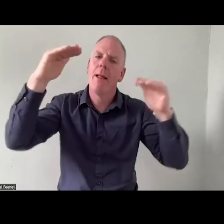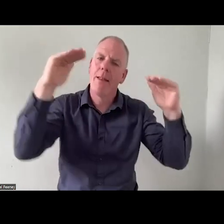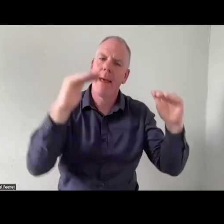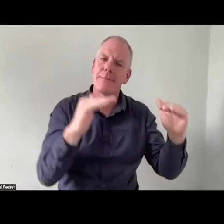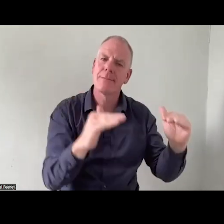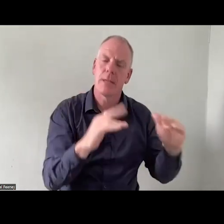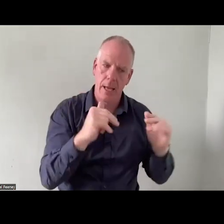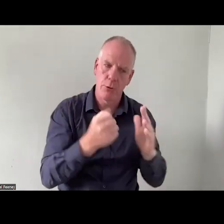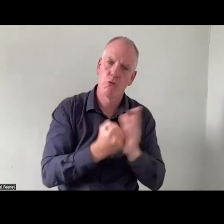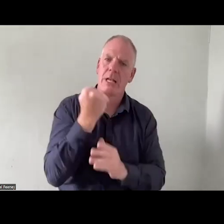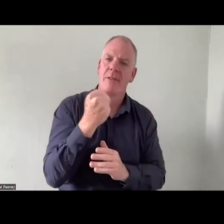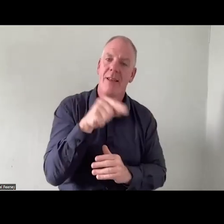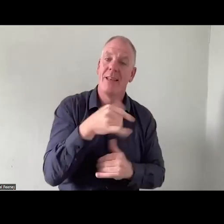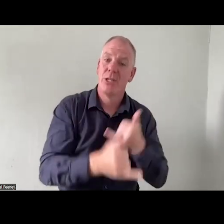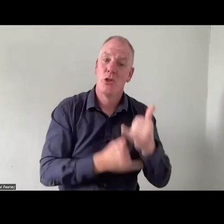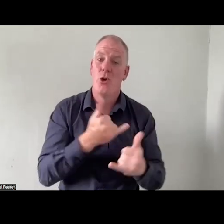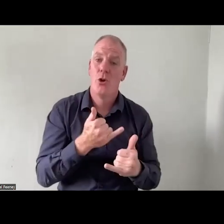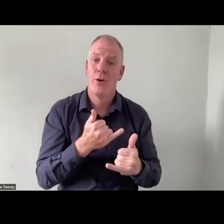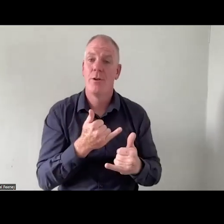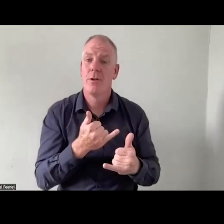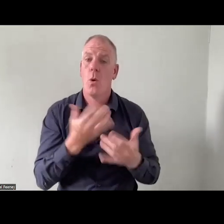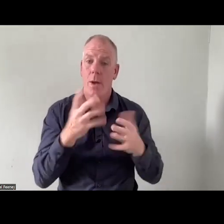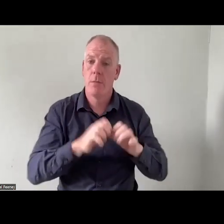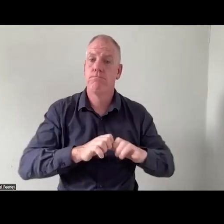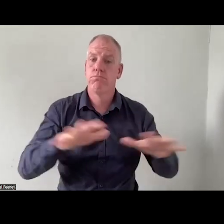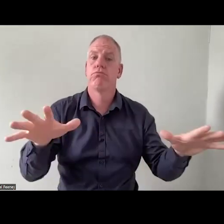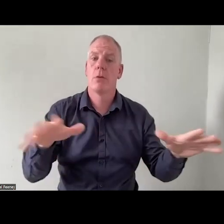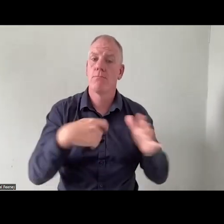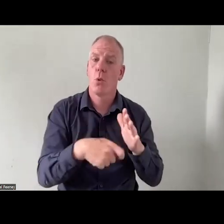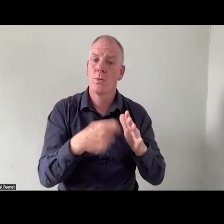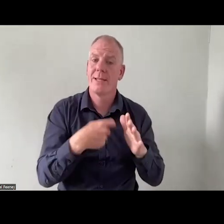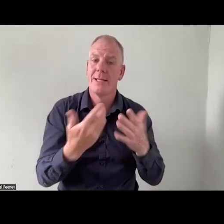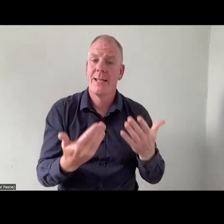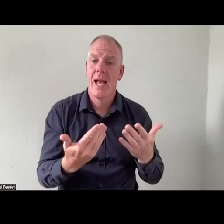So, this year we've got a project at the Edinburgh Festival